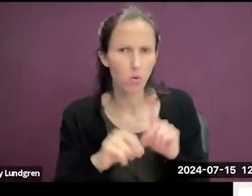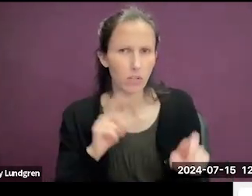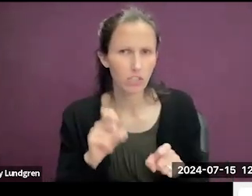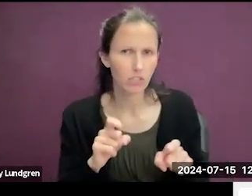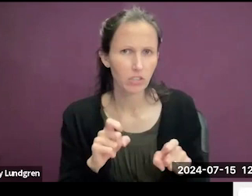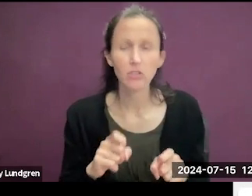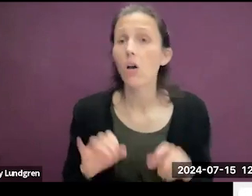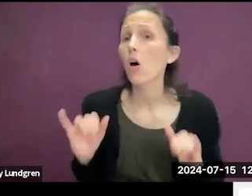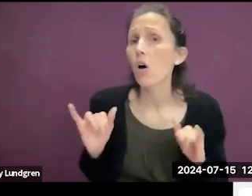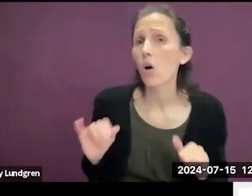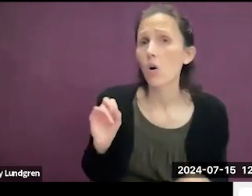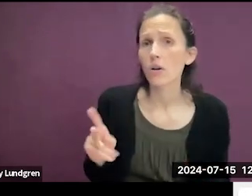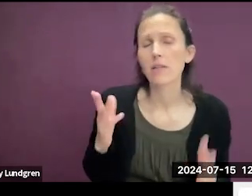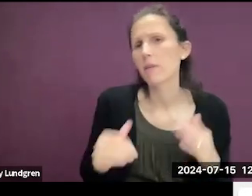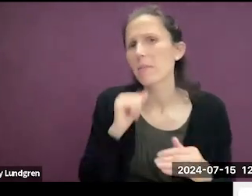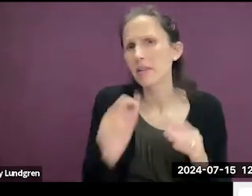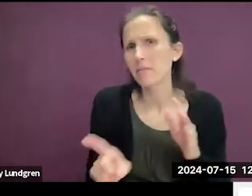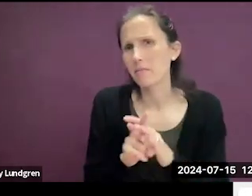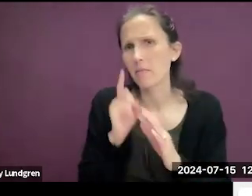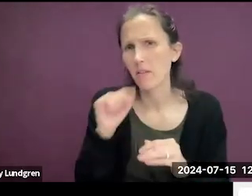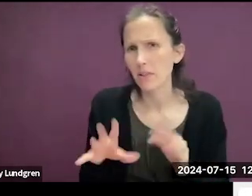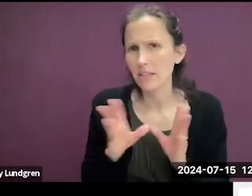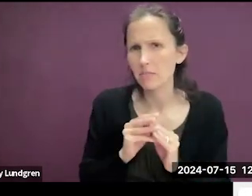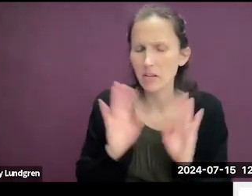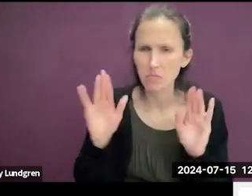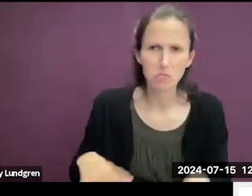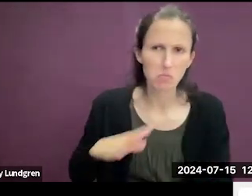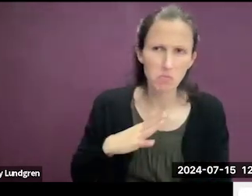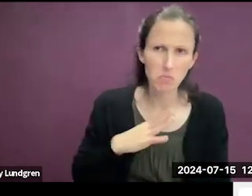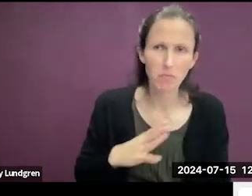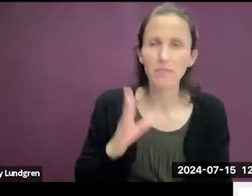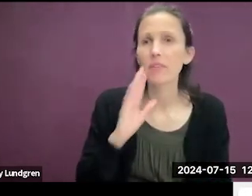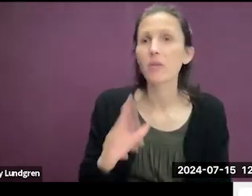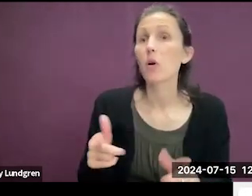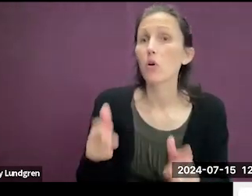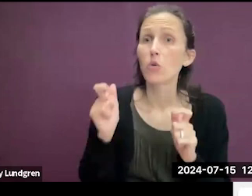Oh, okay. It might not have popped up for this meeting. That's okay. So we'll just do a quick poll question via the chat,